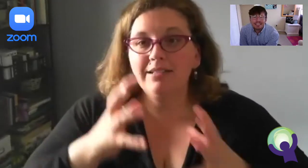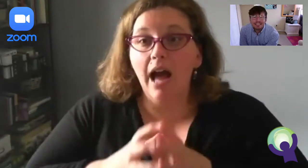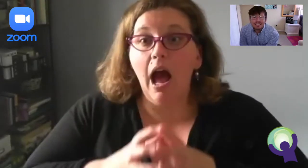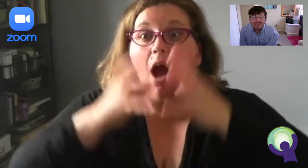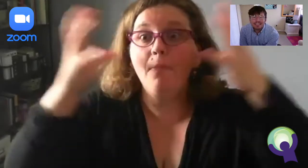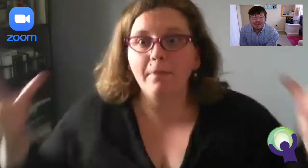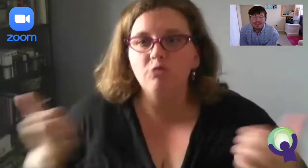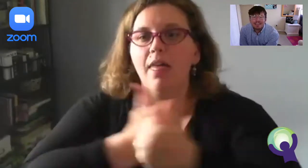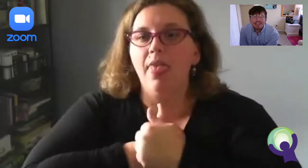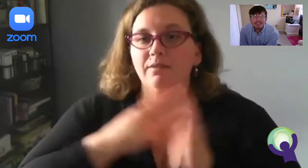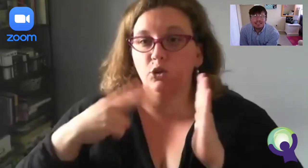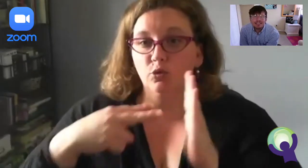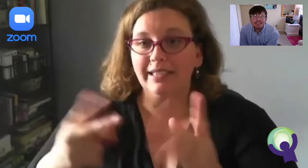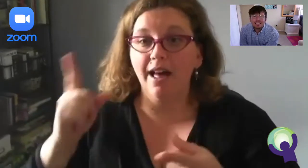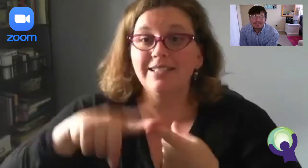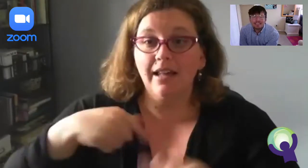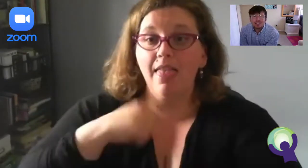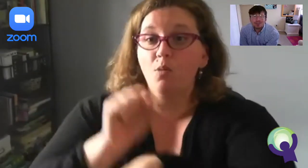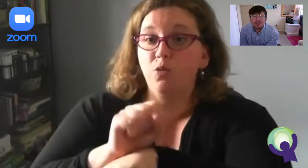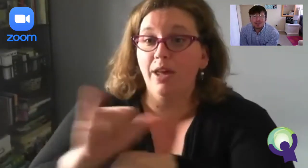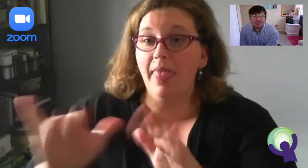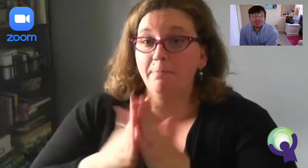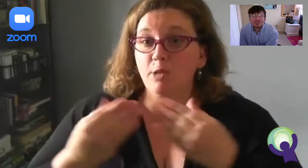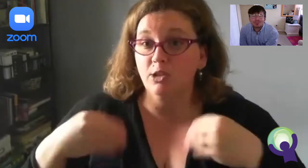books and so I didn't realize how much I loved books